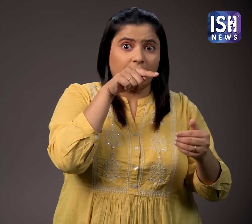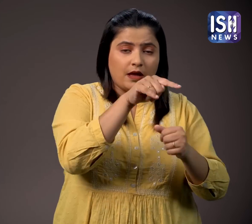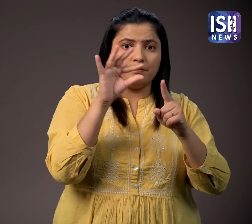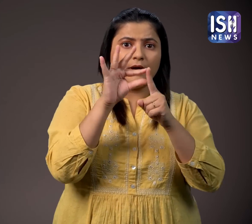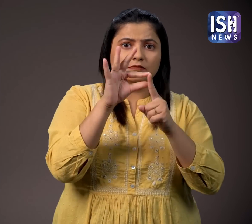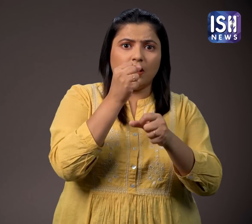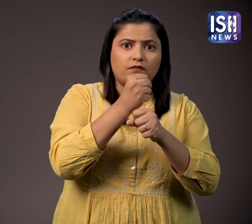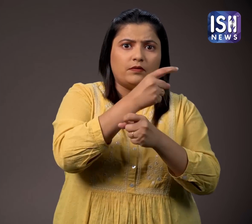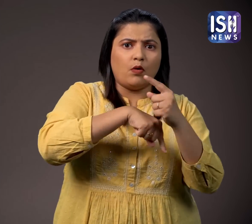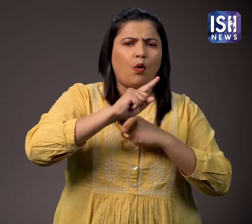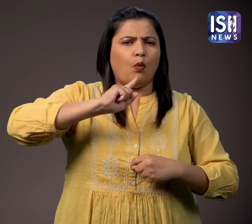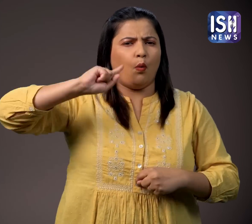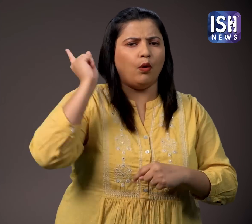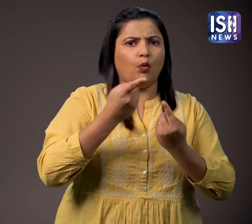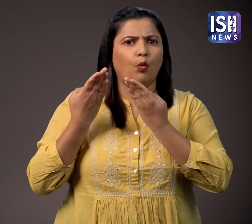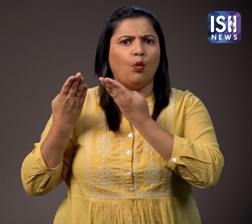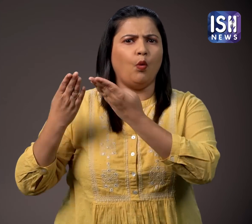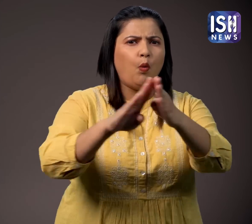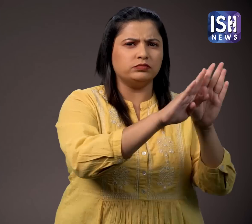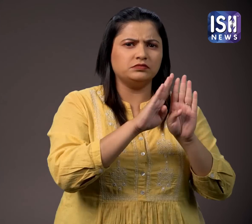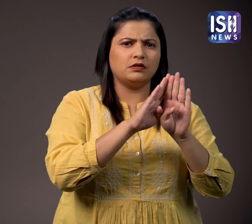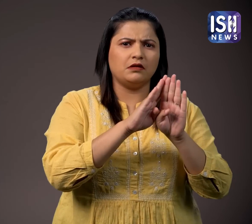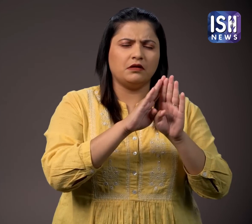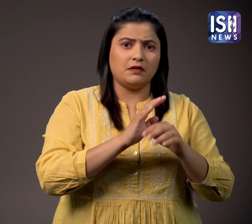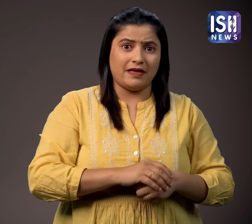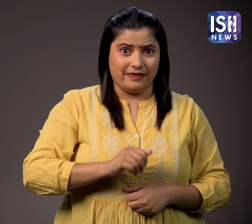These Madrasas were suddenly shut down by the Pakistan authorities.